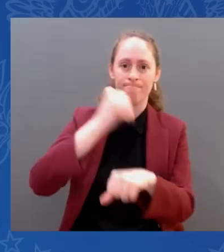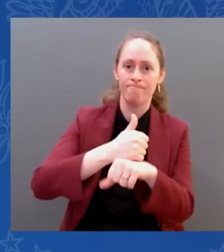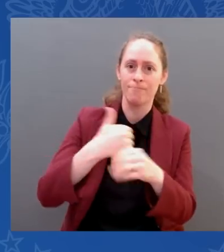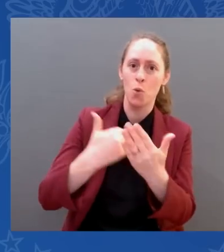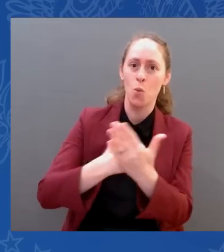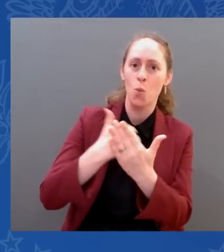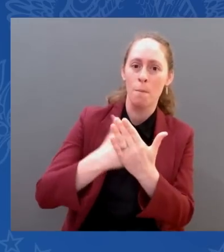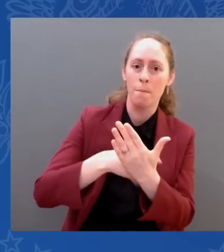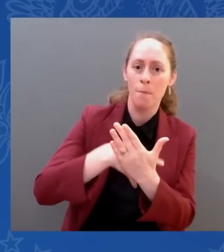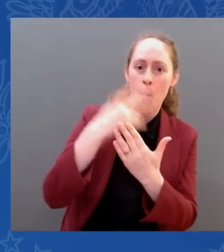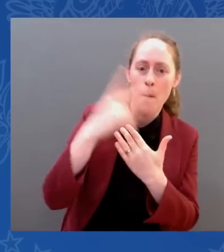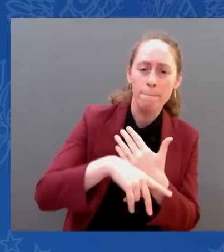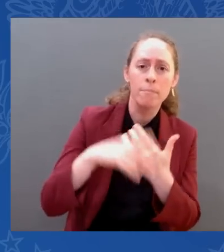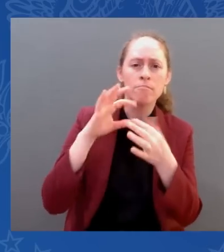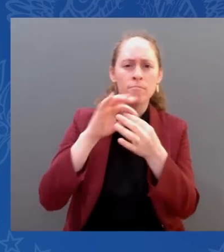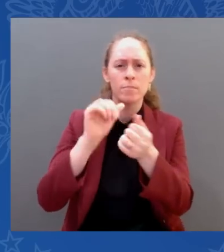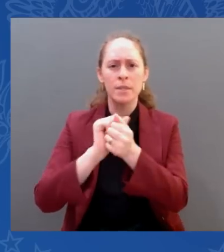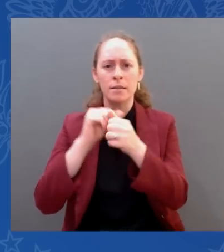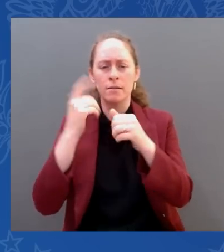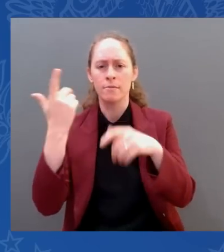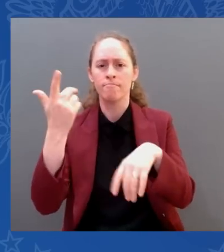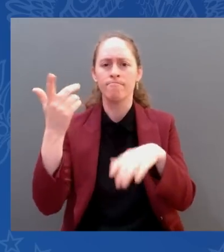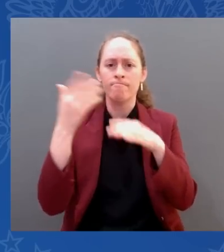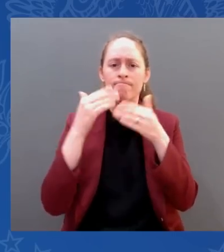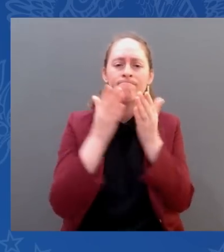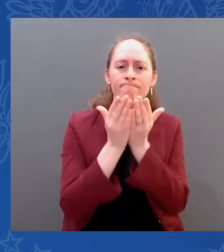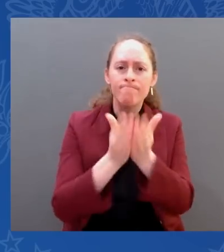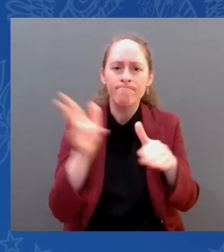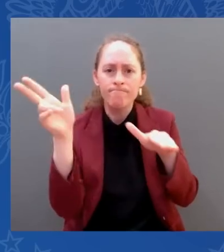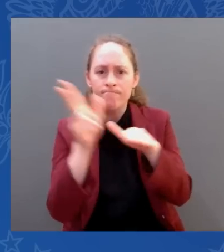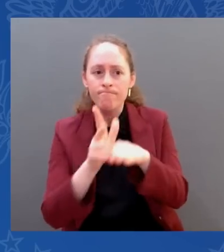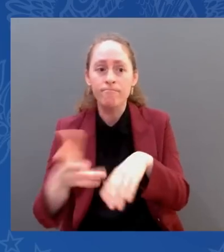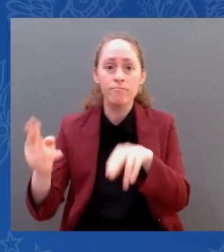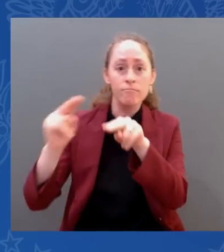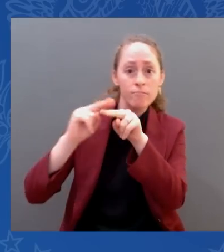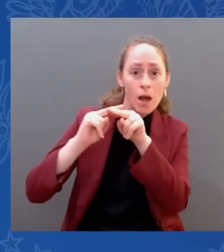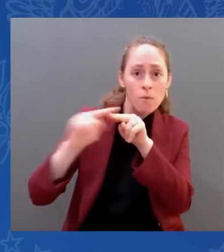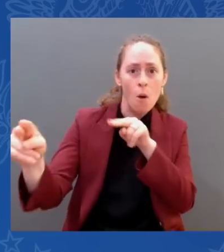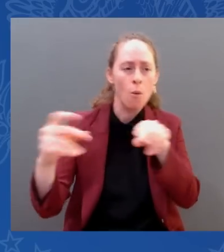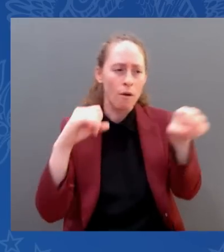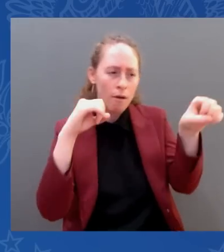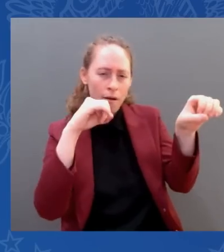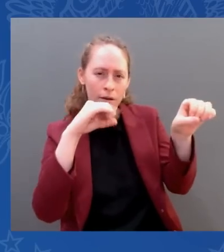move goods more quickly. And port electrification so communications near the ports can be --